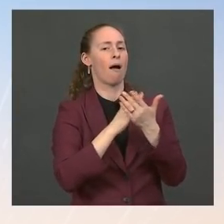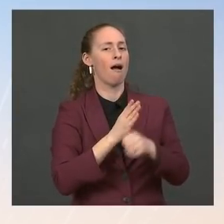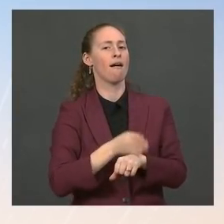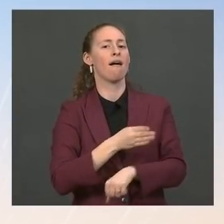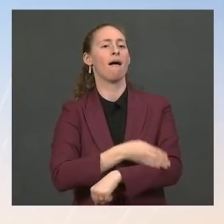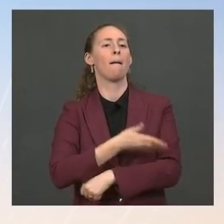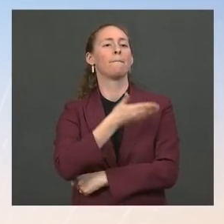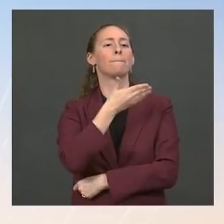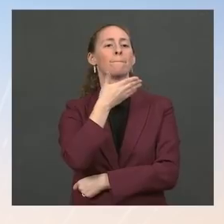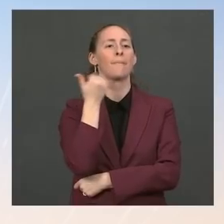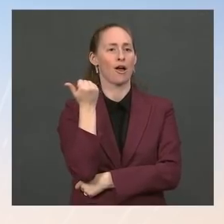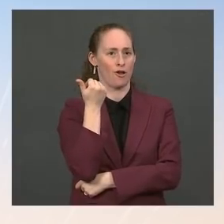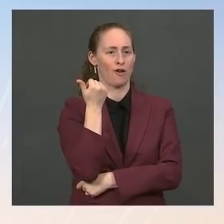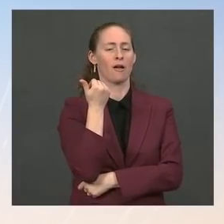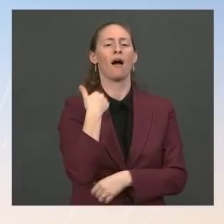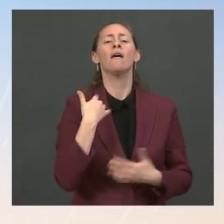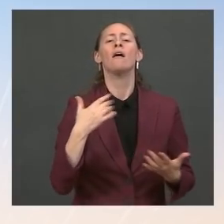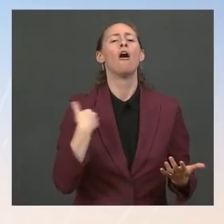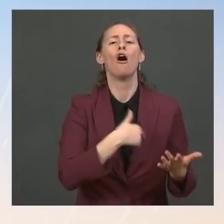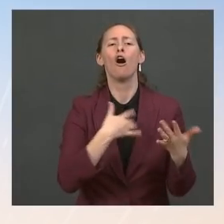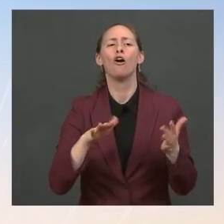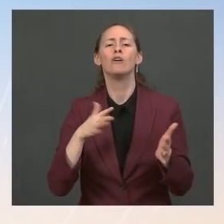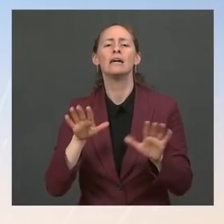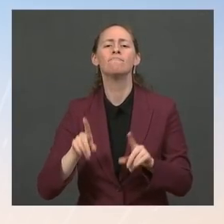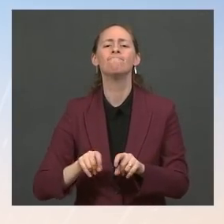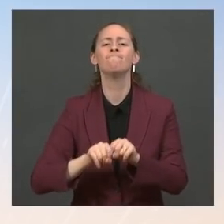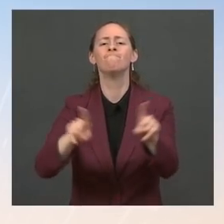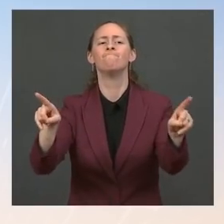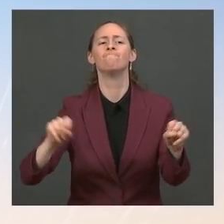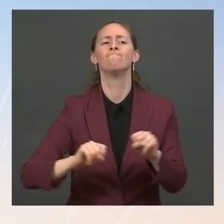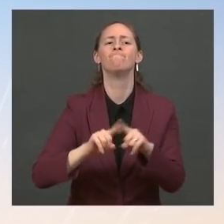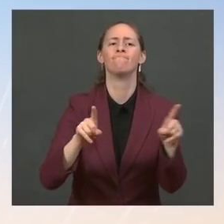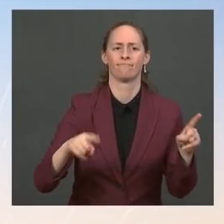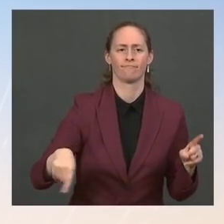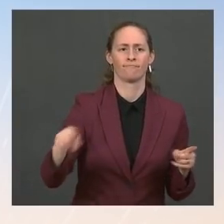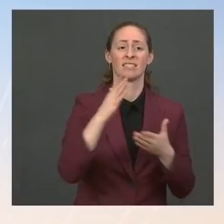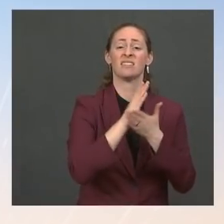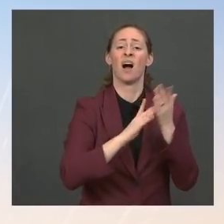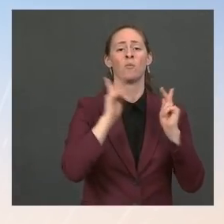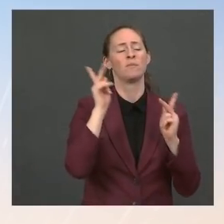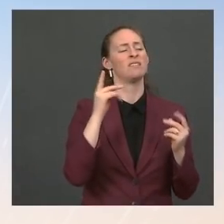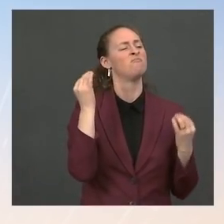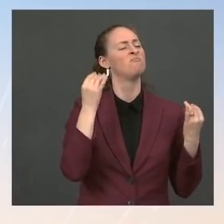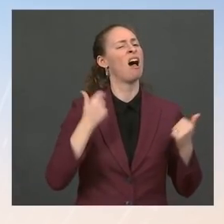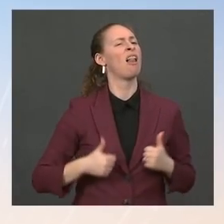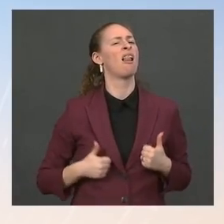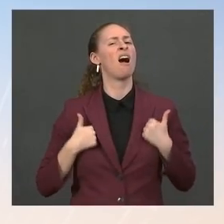to look for a more competitive job. What I'm saying is: Ultimately, that's a good thing. It is challenging in certain industries